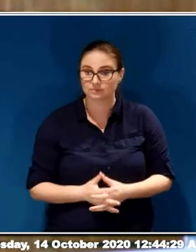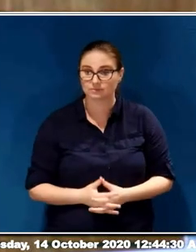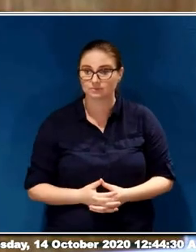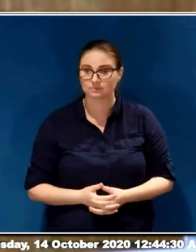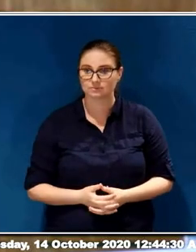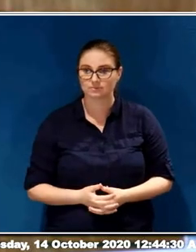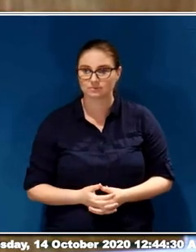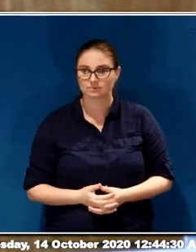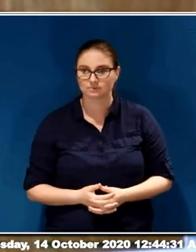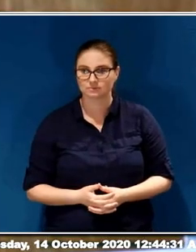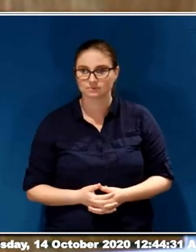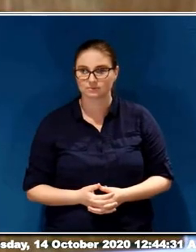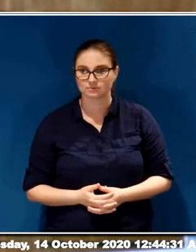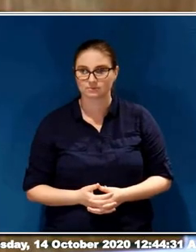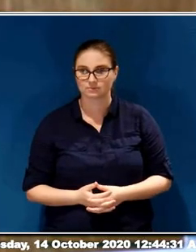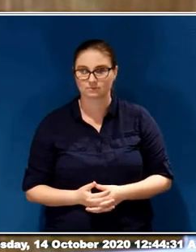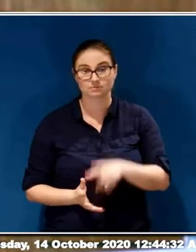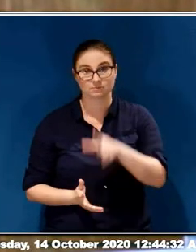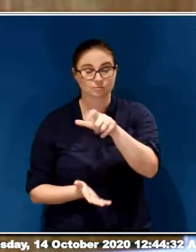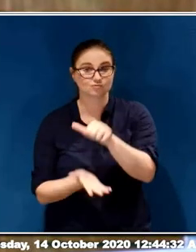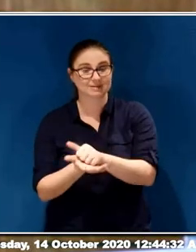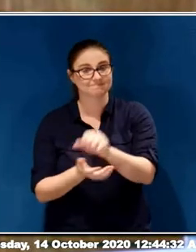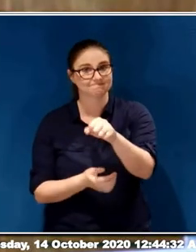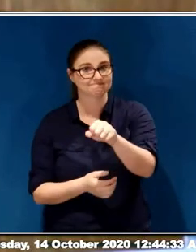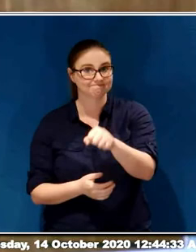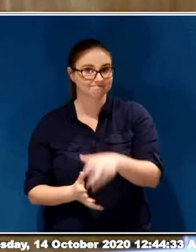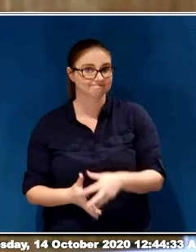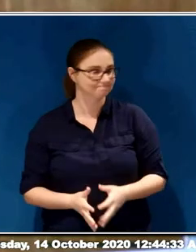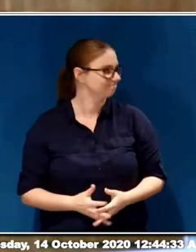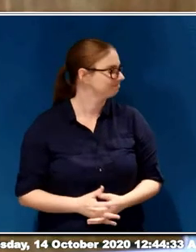You've raised a couple of concerns, as I understand it.